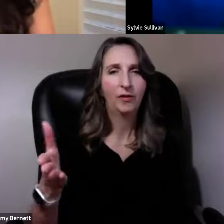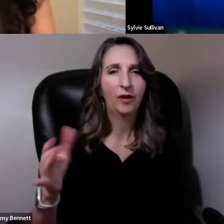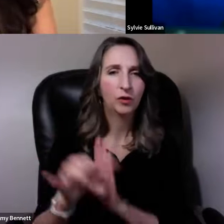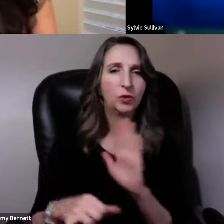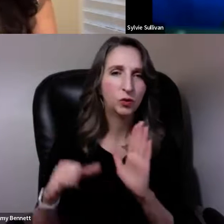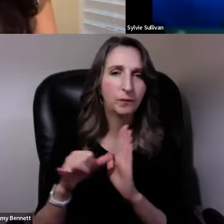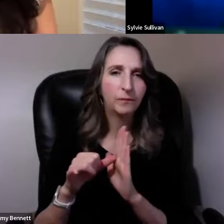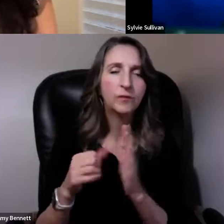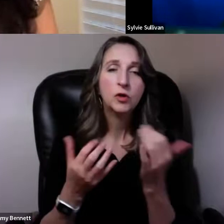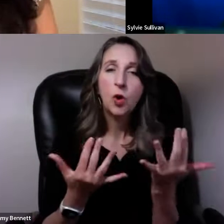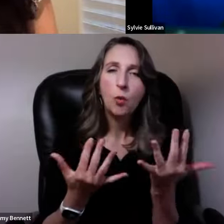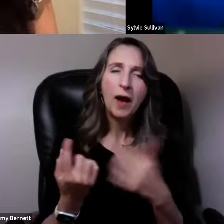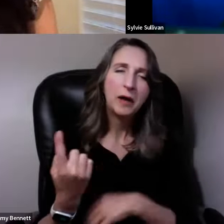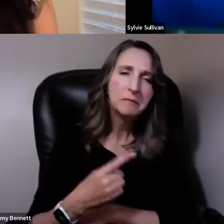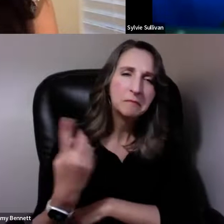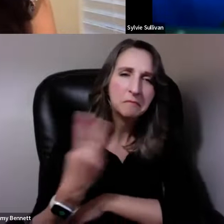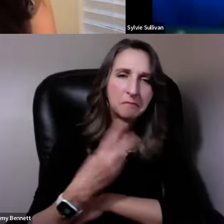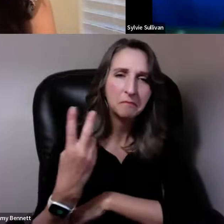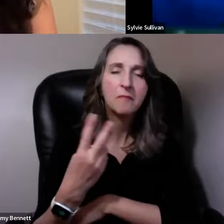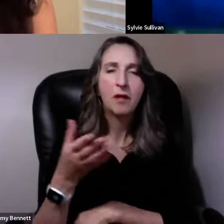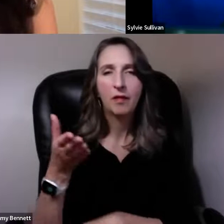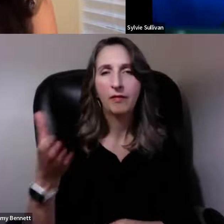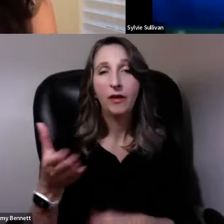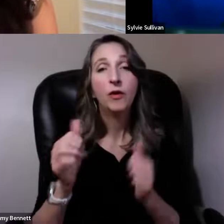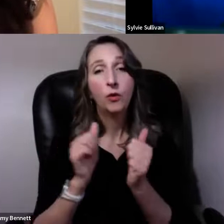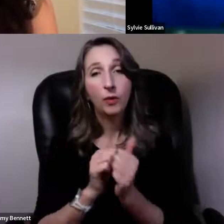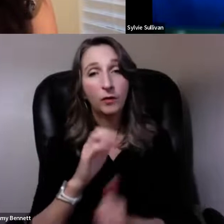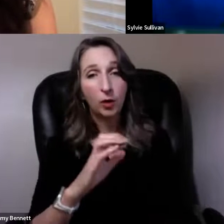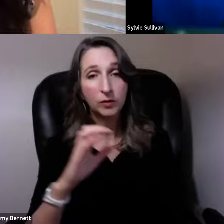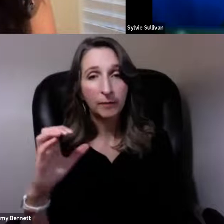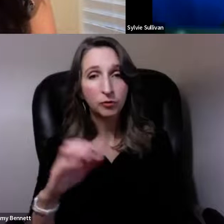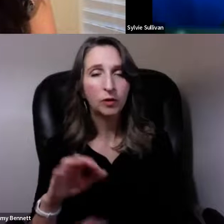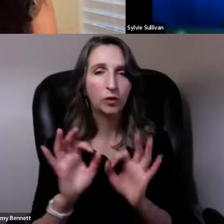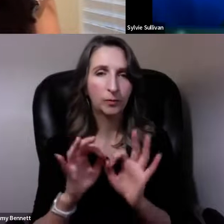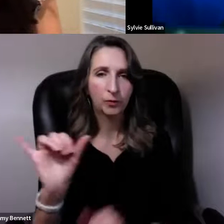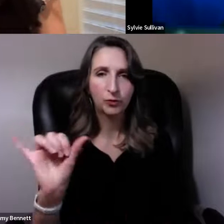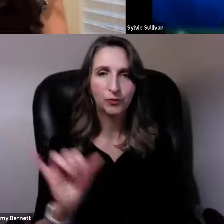check it in about a day or 2, and it'll be on there with captioning and the interpreter available as well.